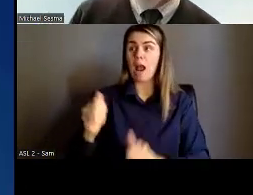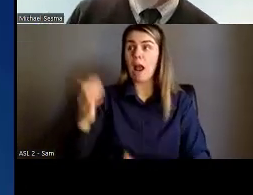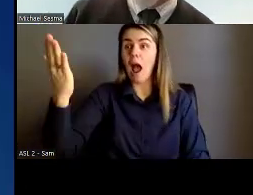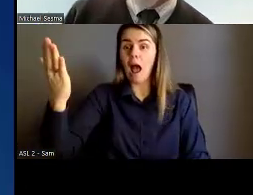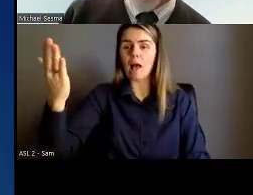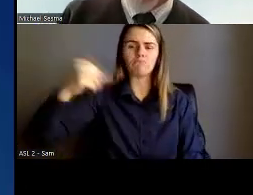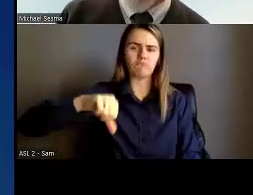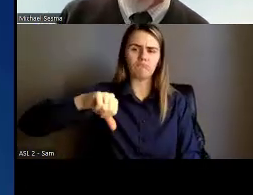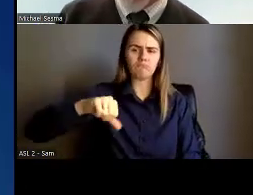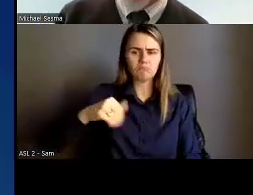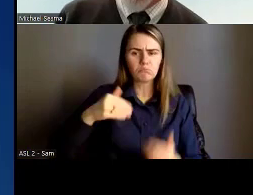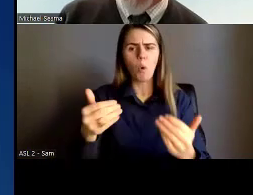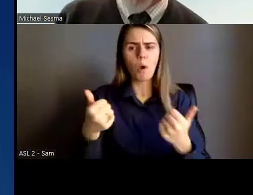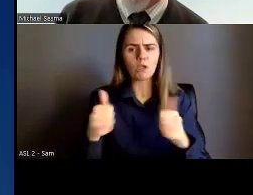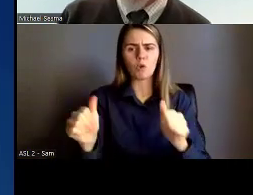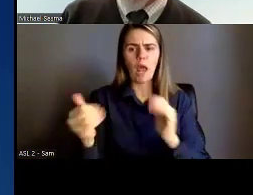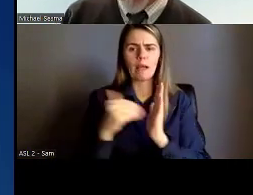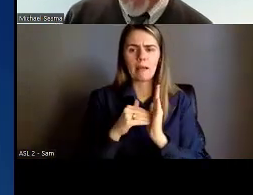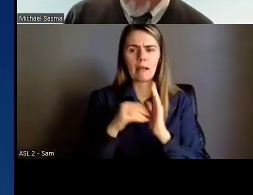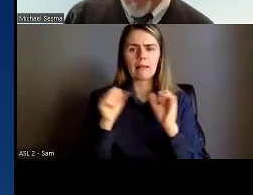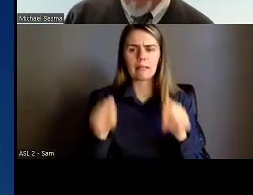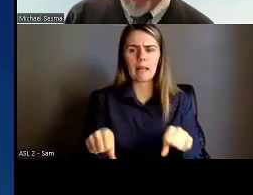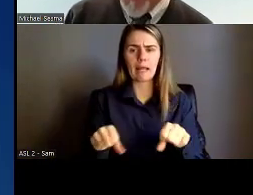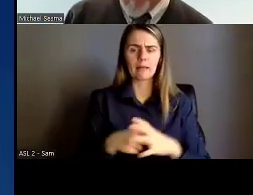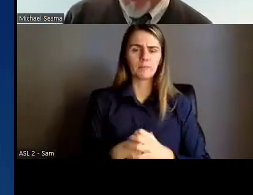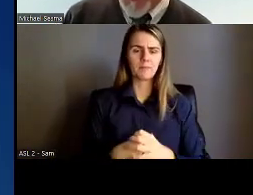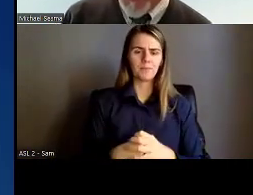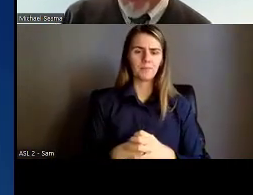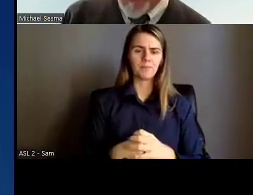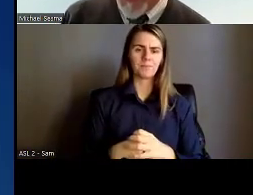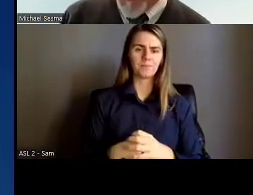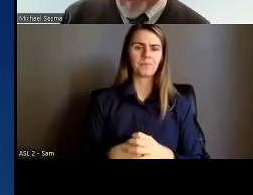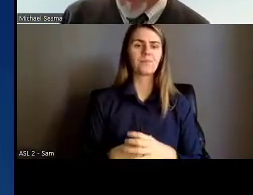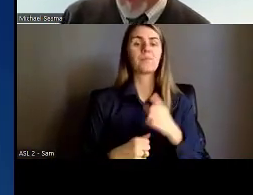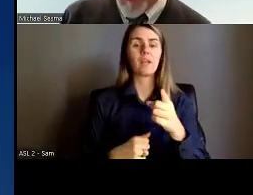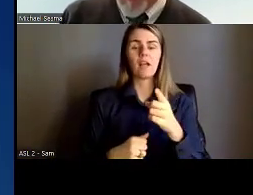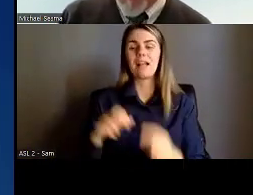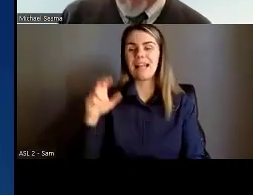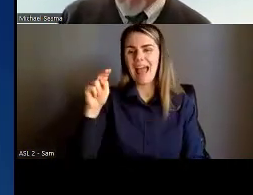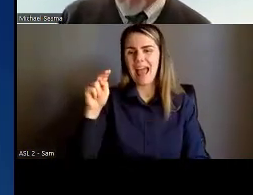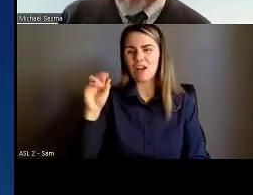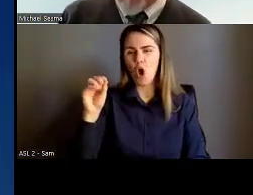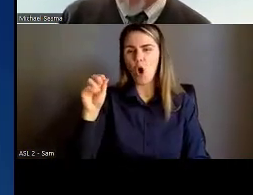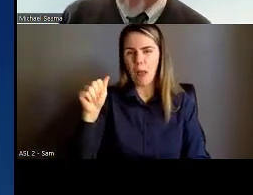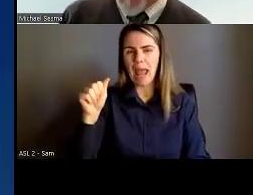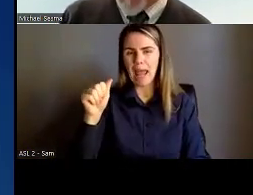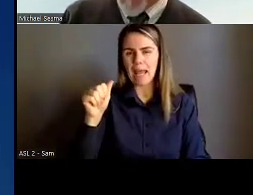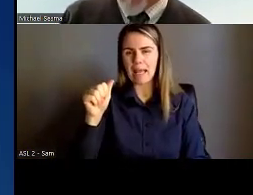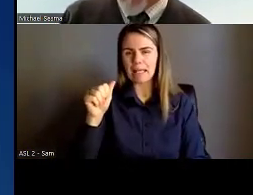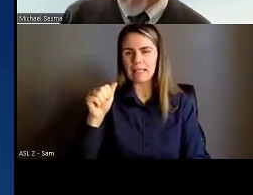because it's the legally binding document that explains both the terms, the award term,